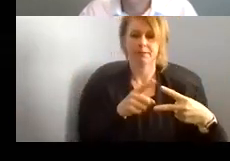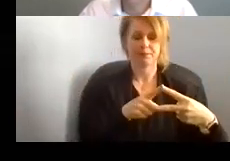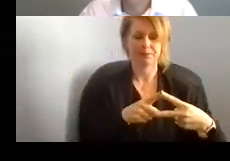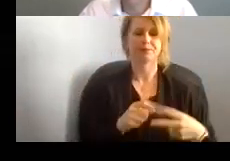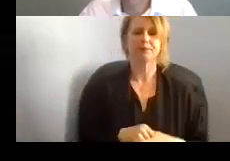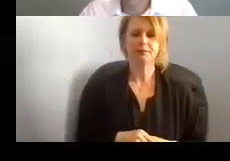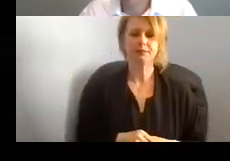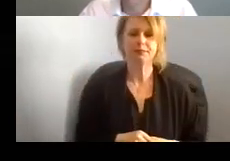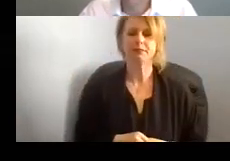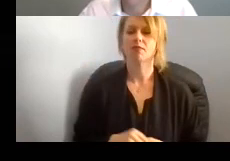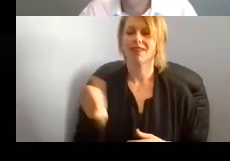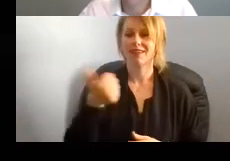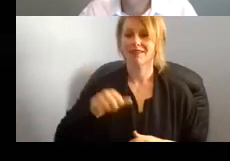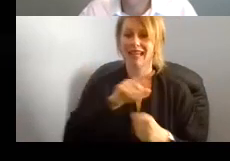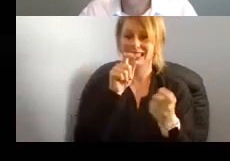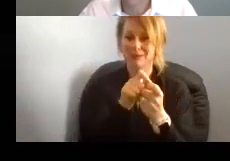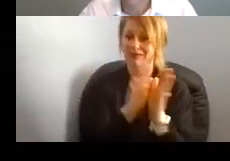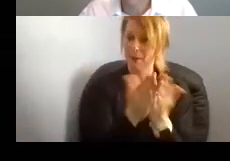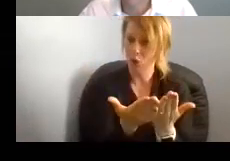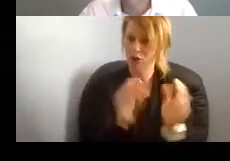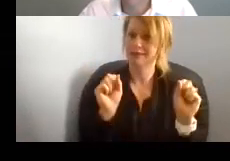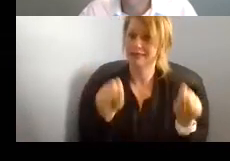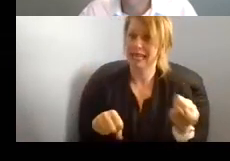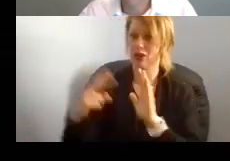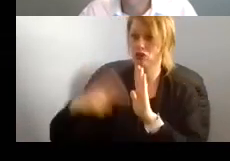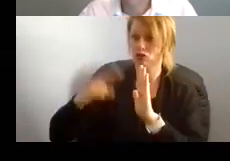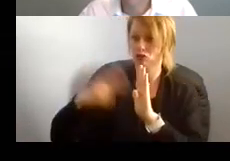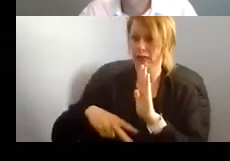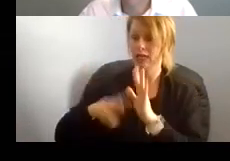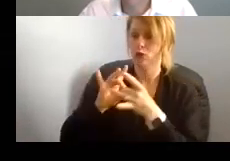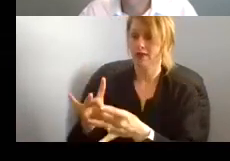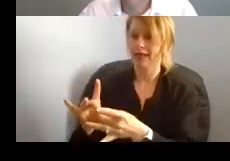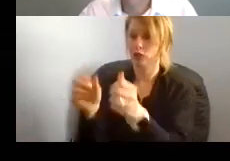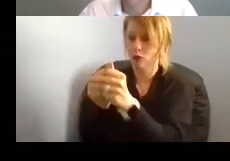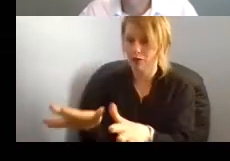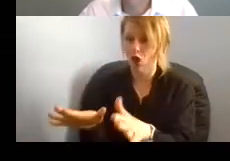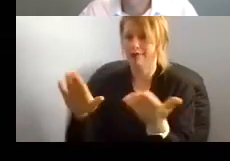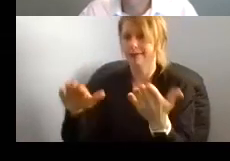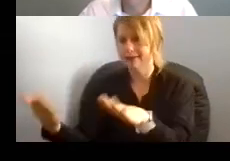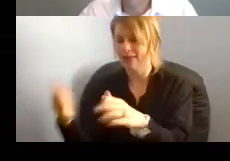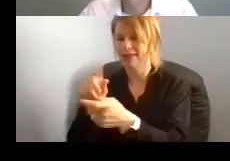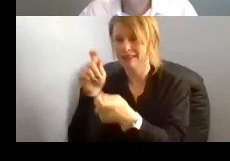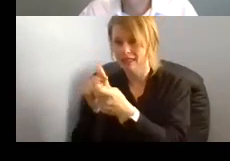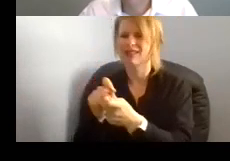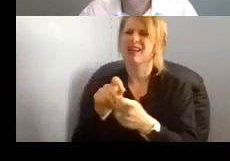are there any specific books that we can read to children about loss, death, etc., specifically 4K through 3rd grade?